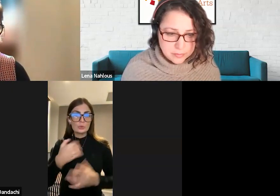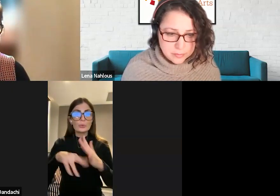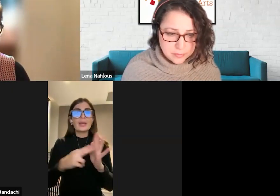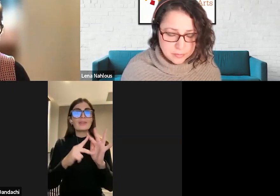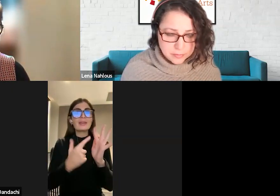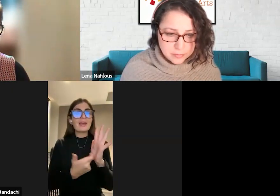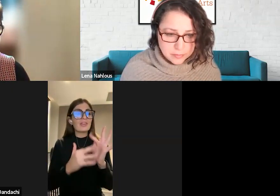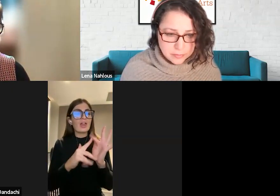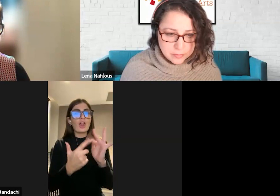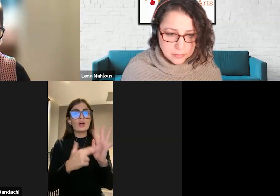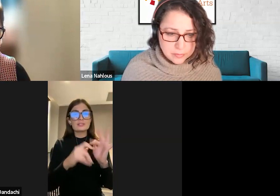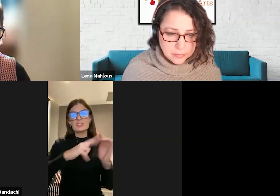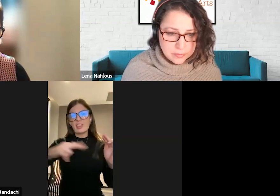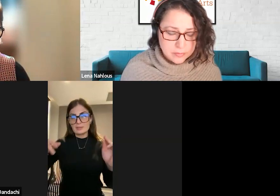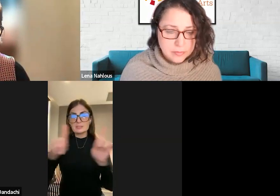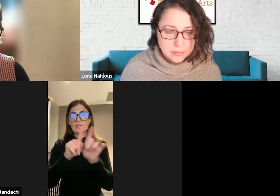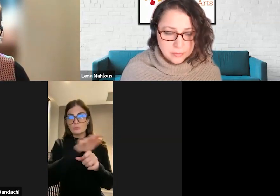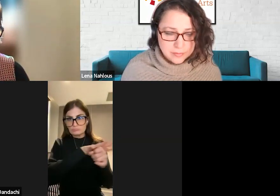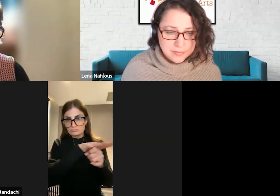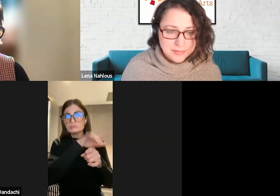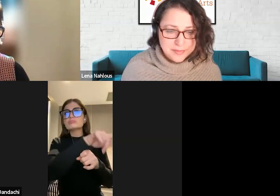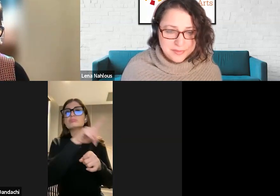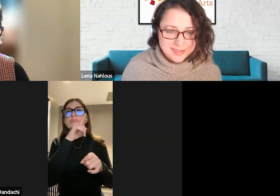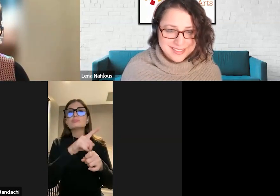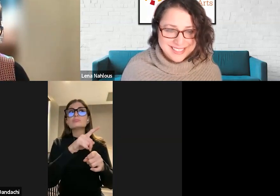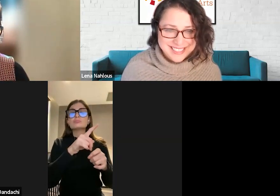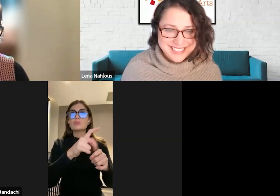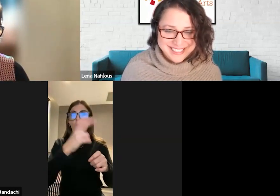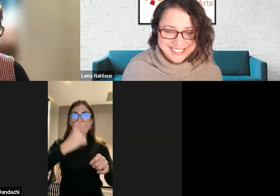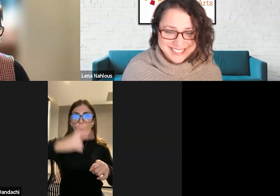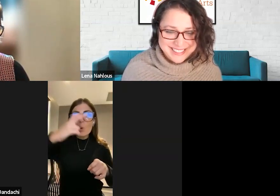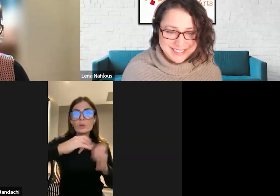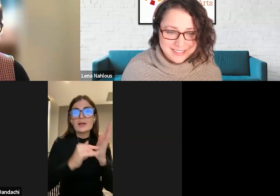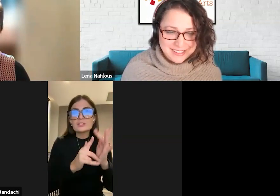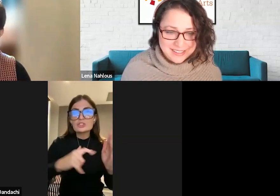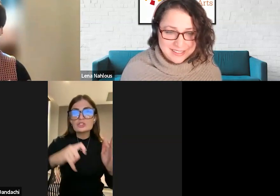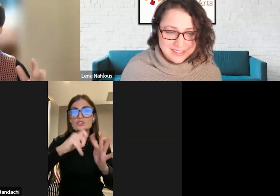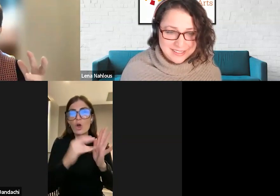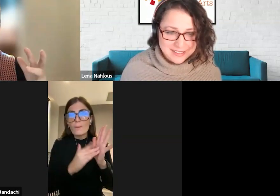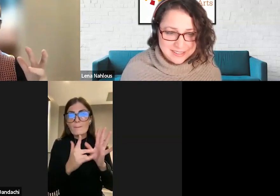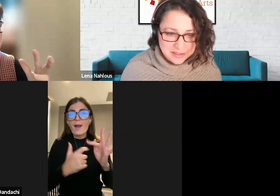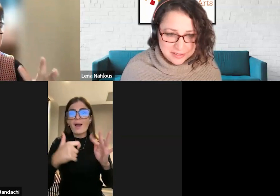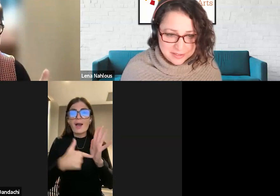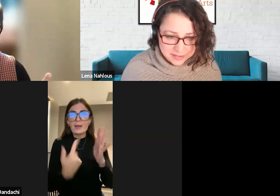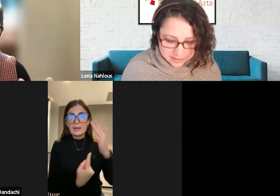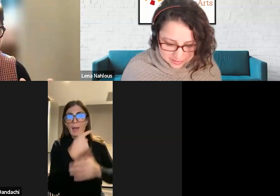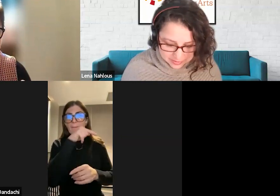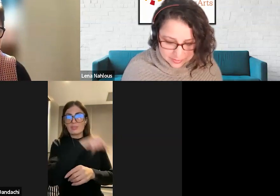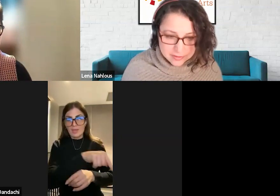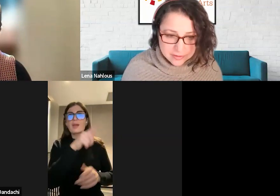which, unsurprisingly, the oldest stock market in the world is based. And it was again very much about men and money.